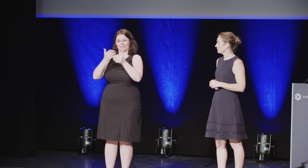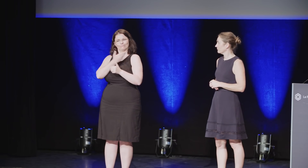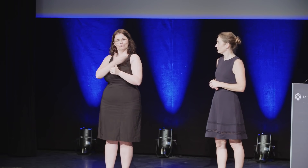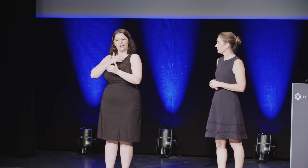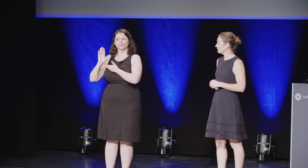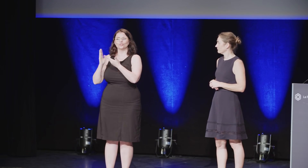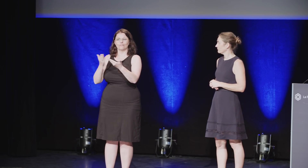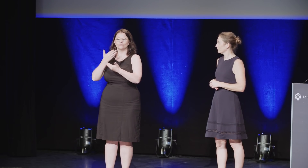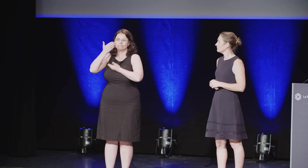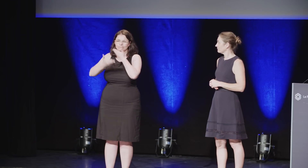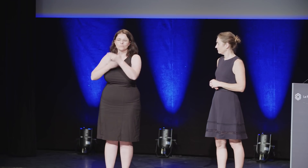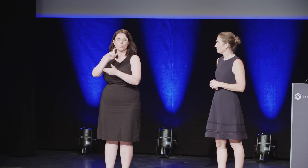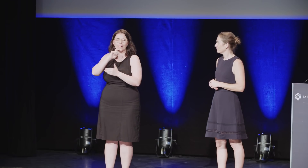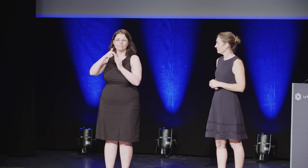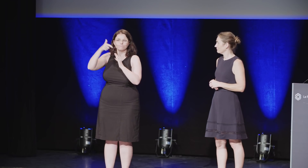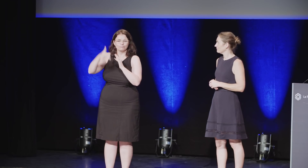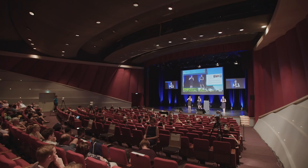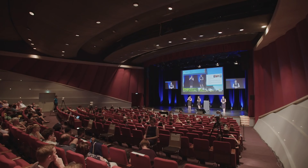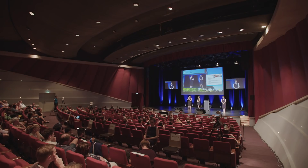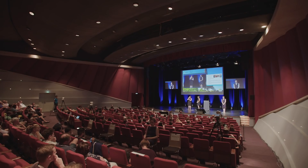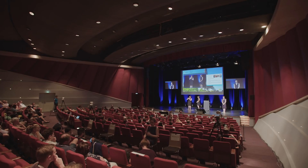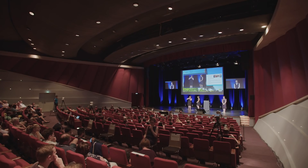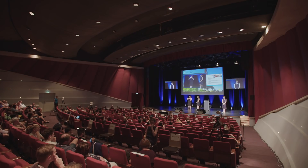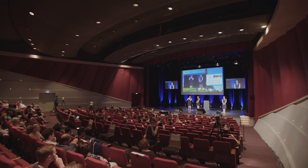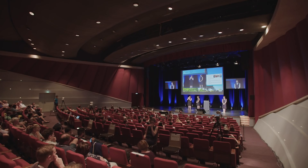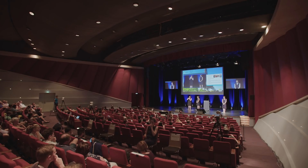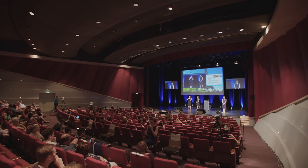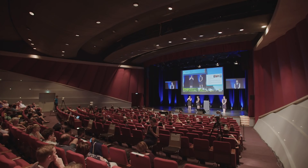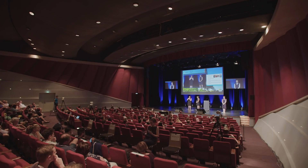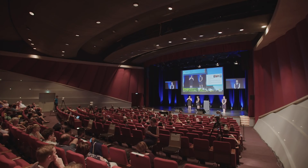Today we're going to be focusing on a project and a service that we have called First Signs.